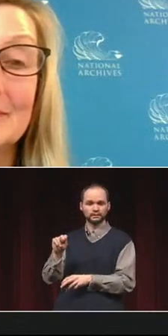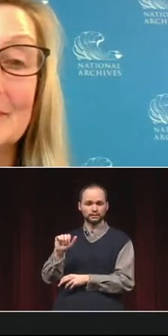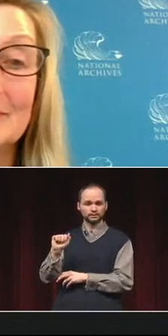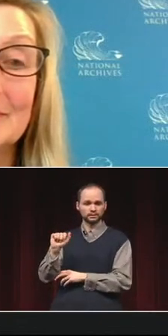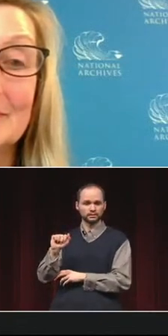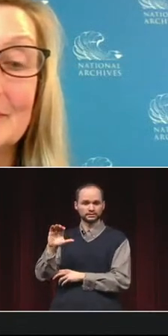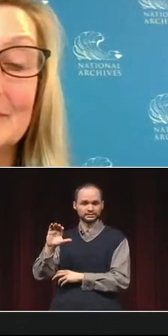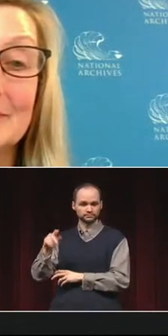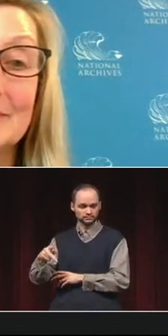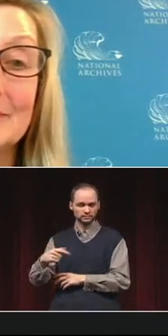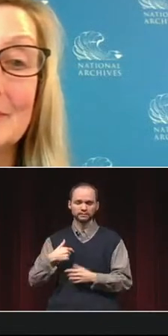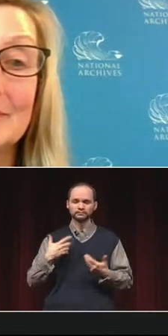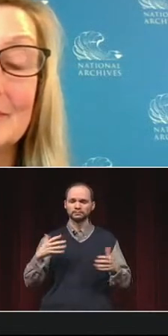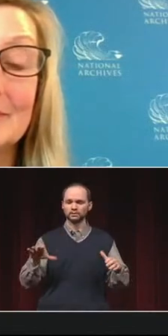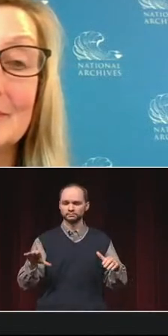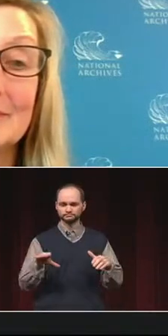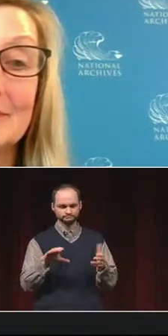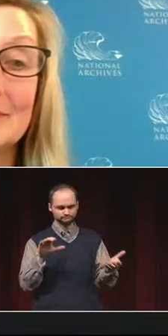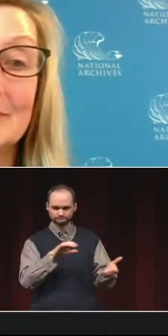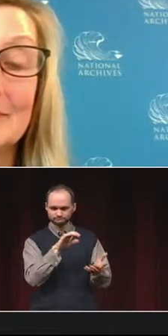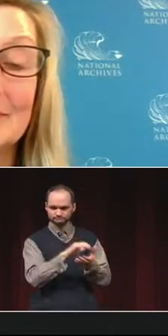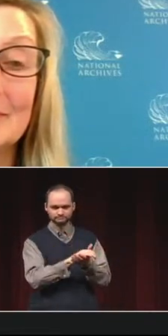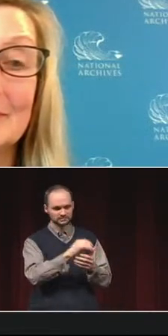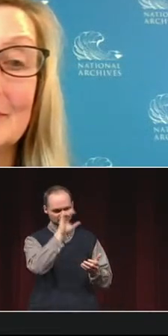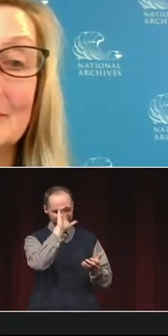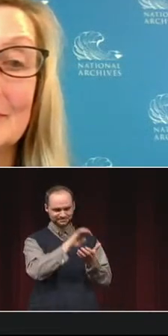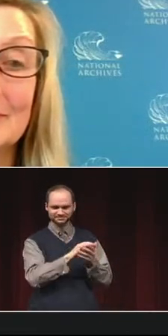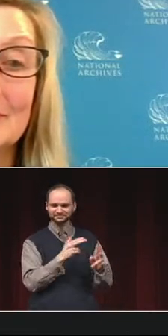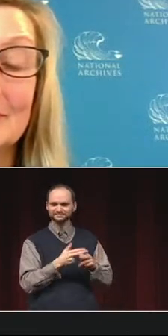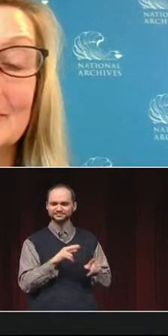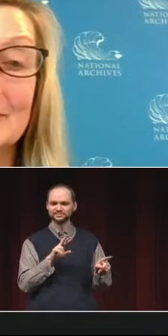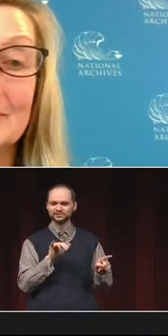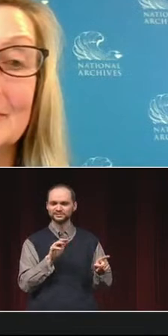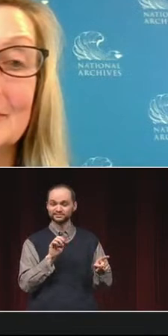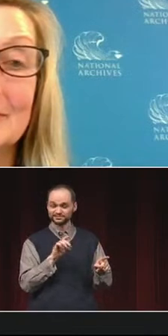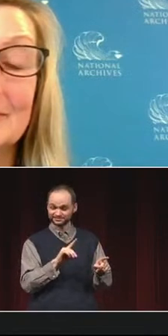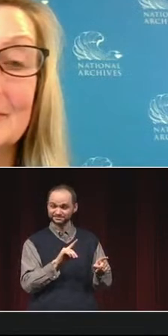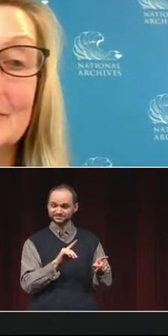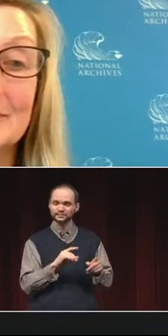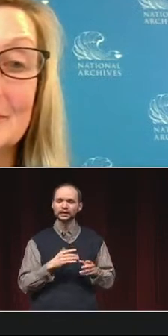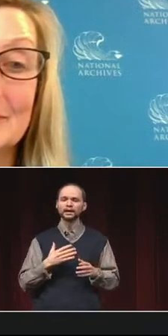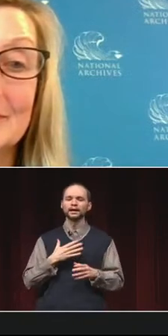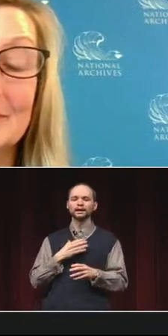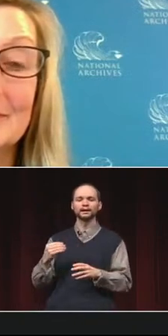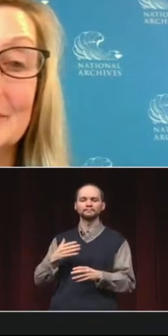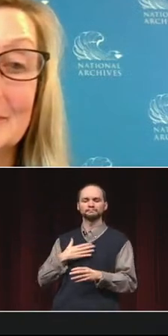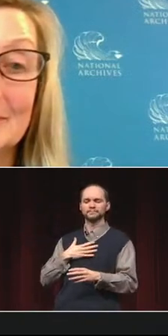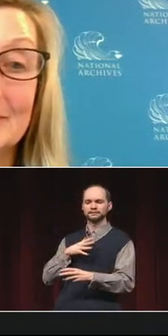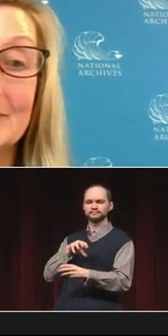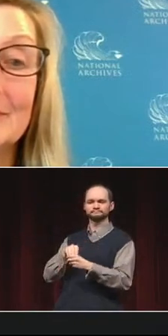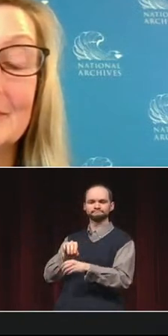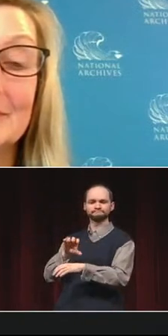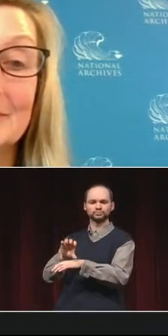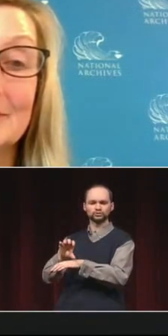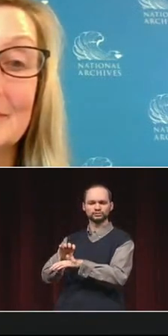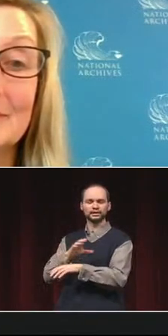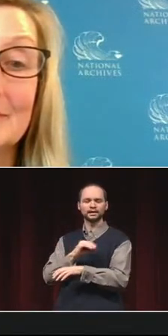Raymond, and also my involvement with the church and my calm demeanor. I did not know any of those